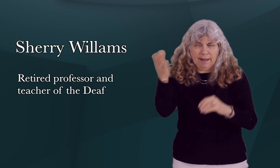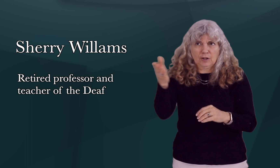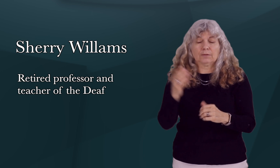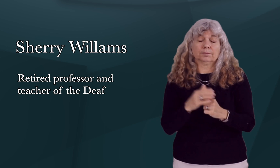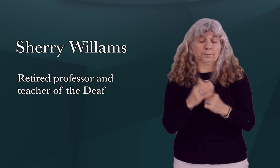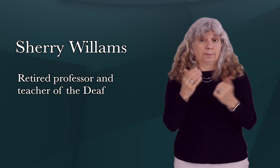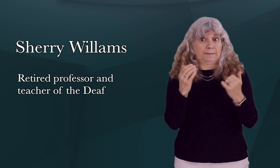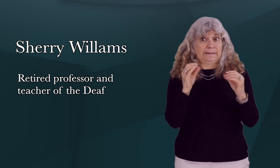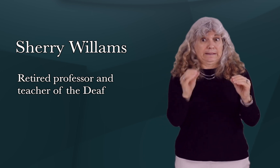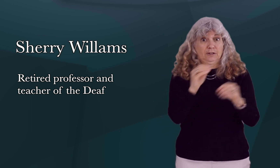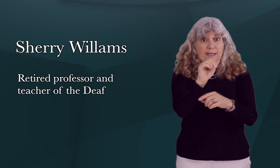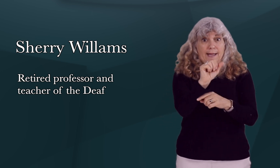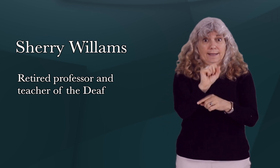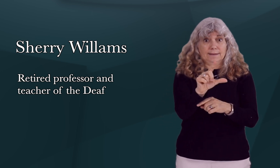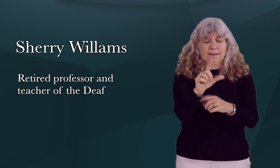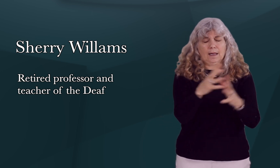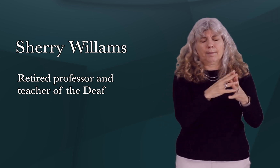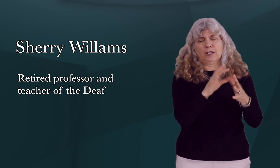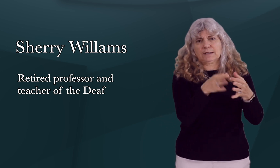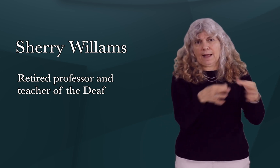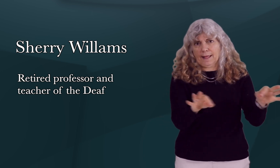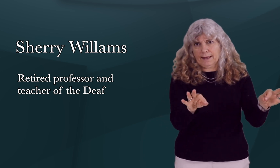There, I taught ASL -- American Sign Language --